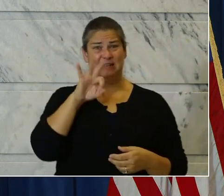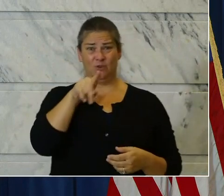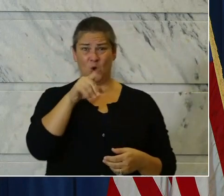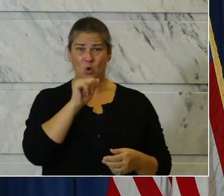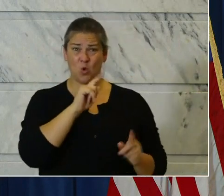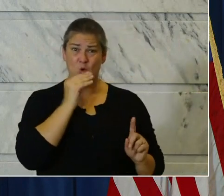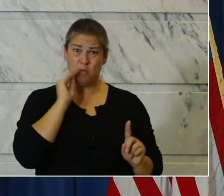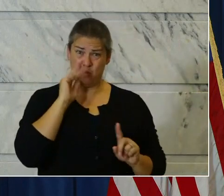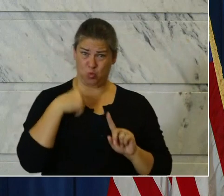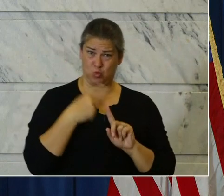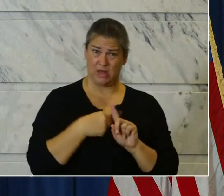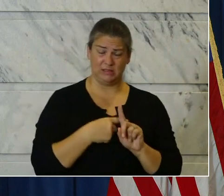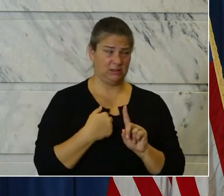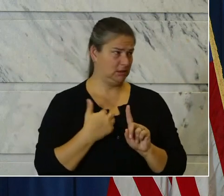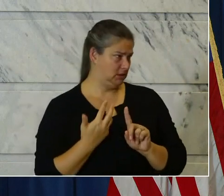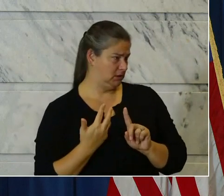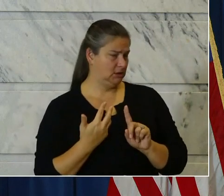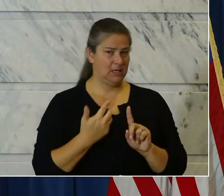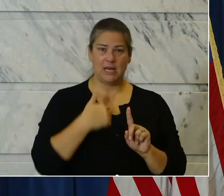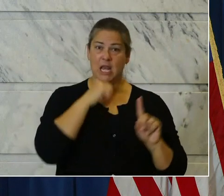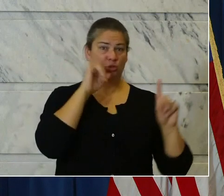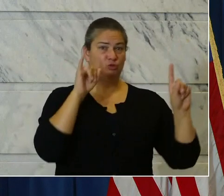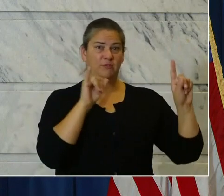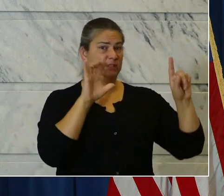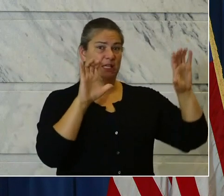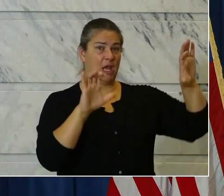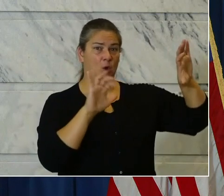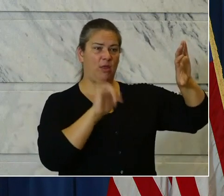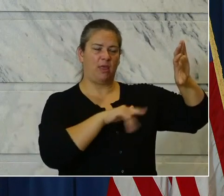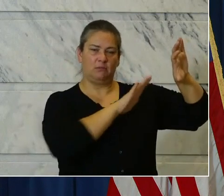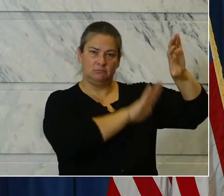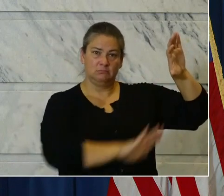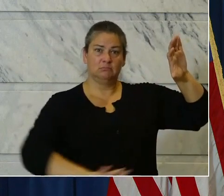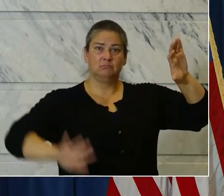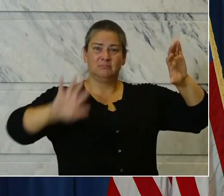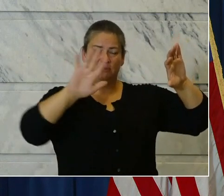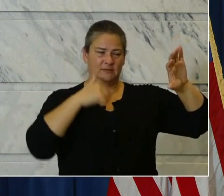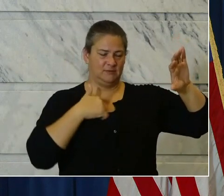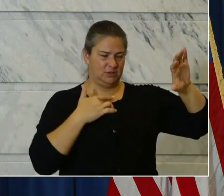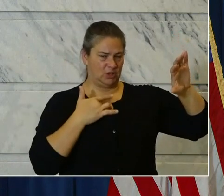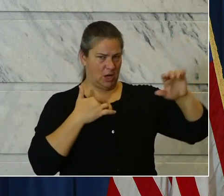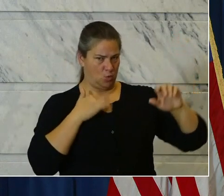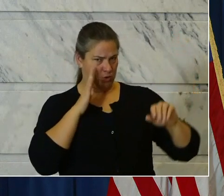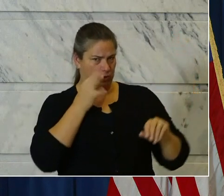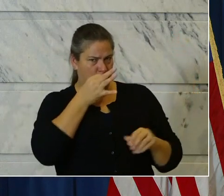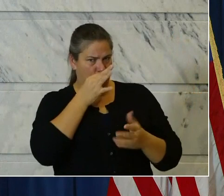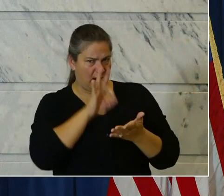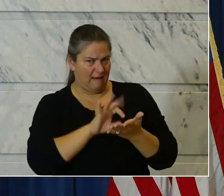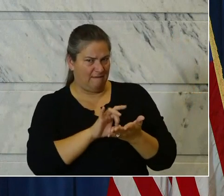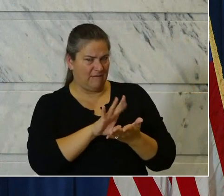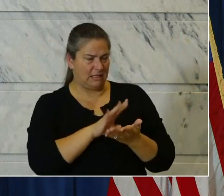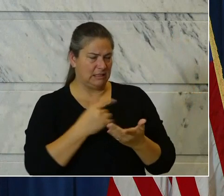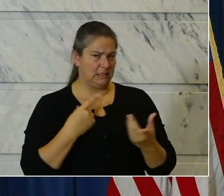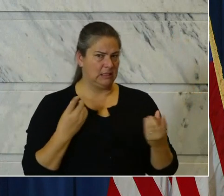ONE REMIND YOU IF YOU WERE A TENANT AT RISK OF ADDICTION. LIVE OUTSIDE OF JEFFERSON